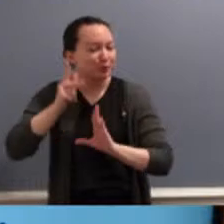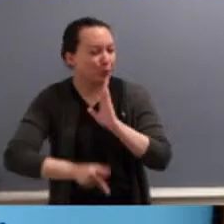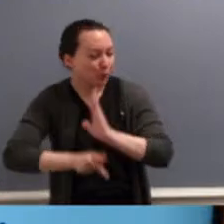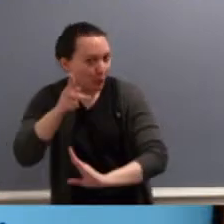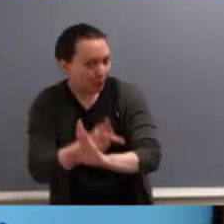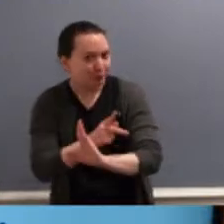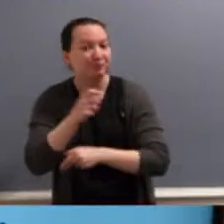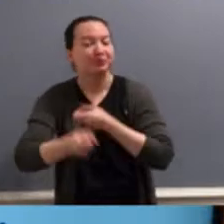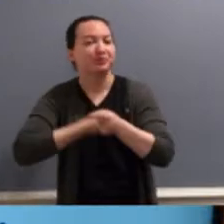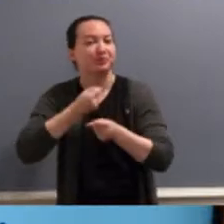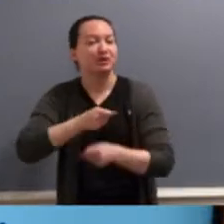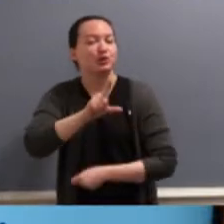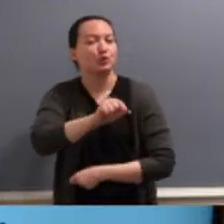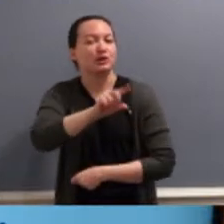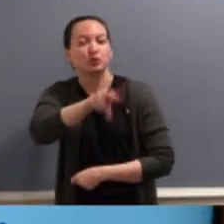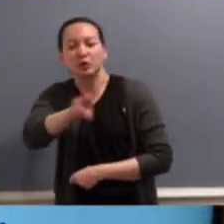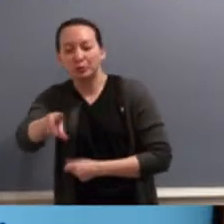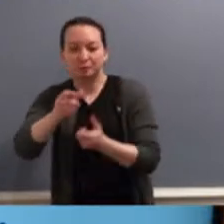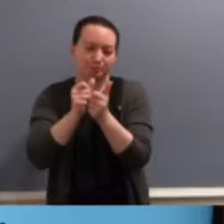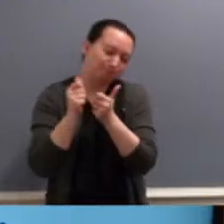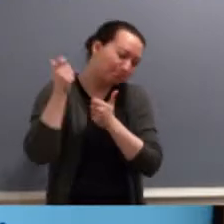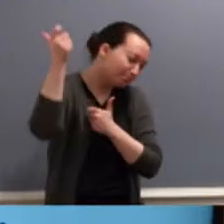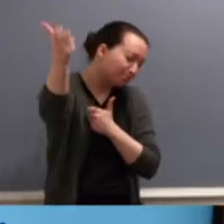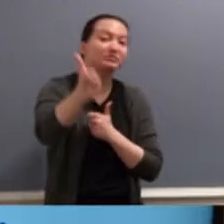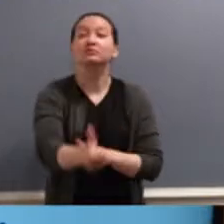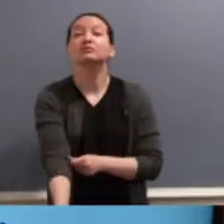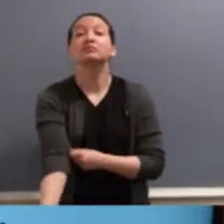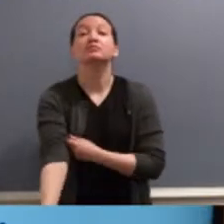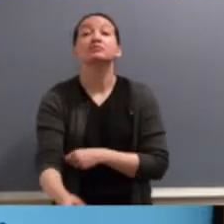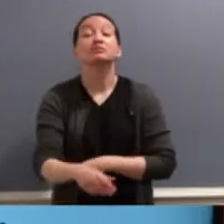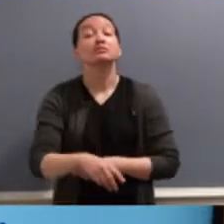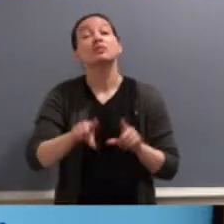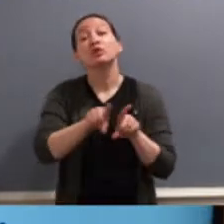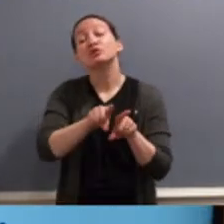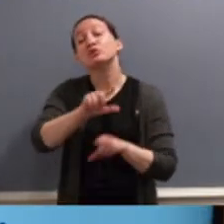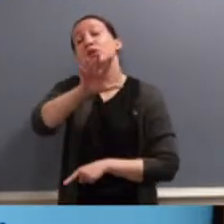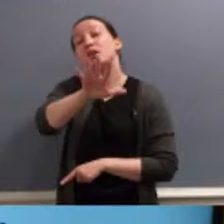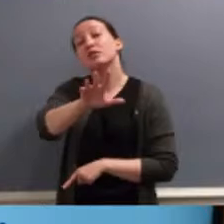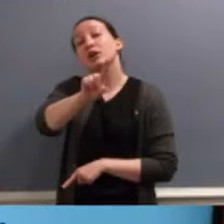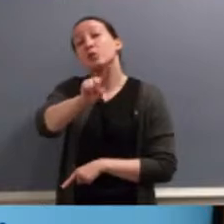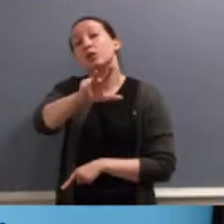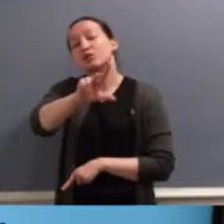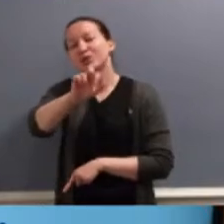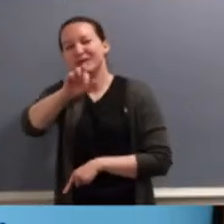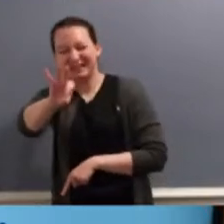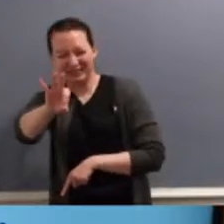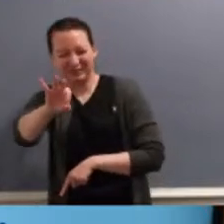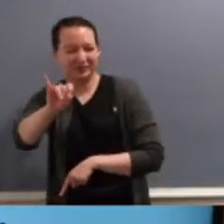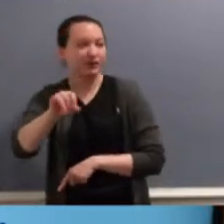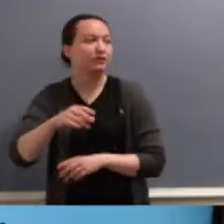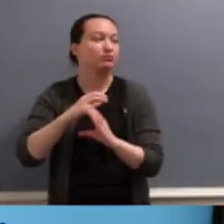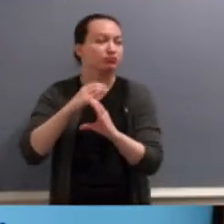in 2022 and beyond the budget also includes our 513 relief operations it includes levy reviews